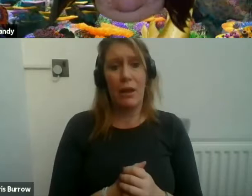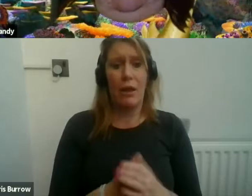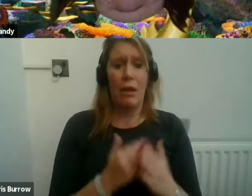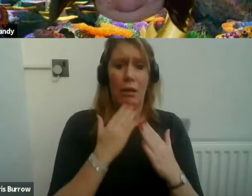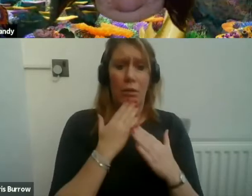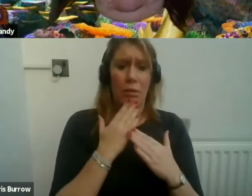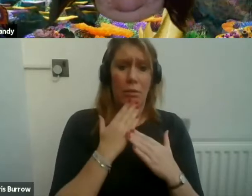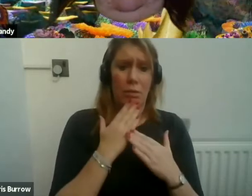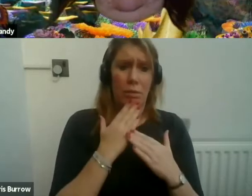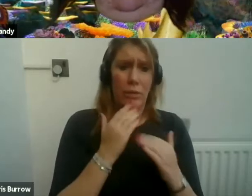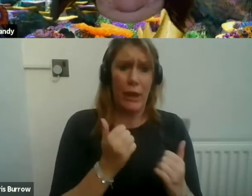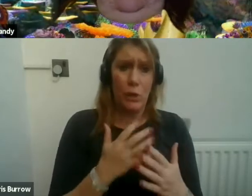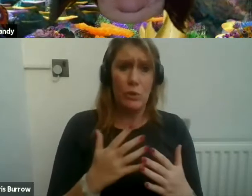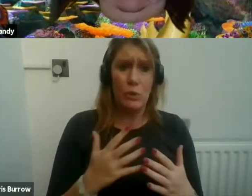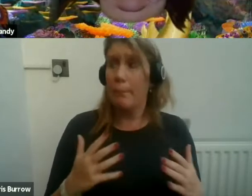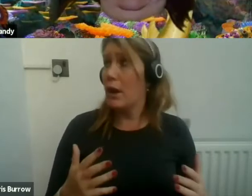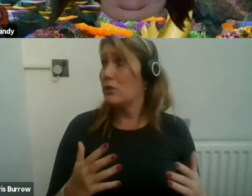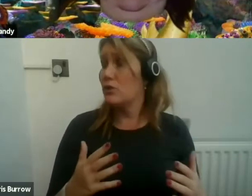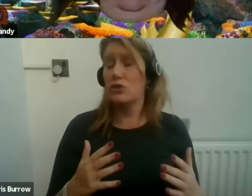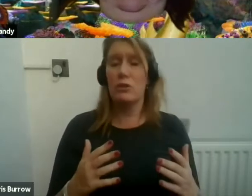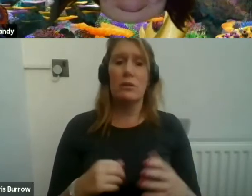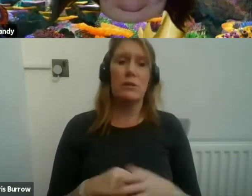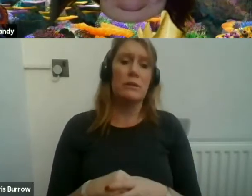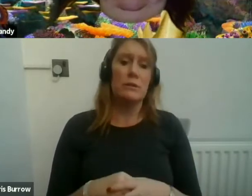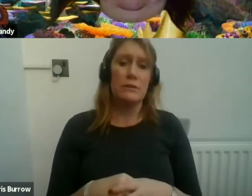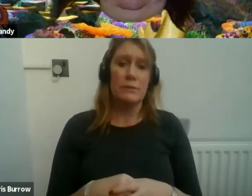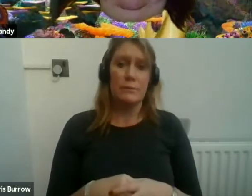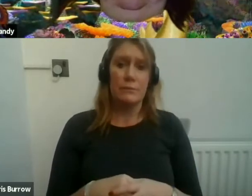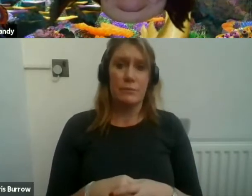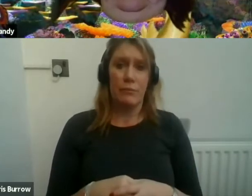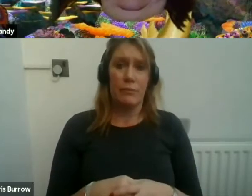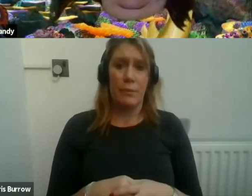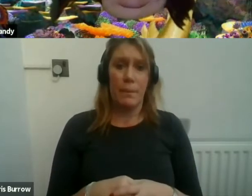That means a lot. It is really important